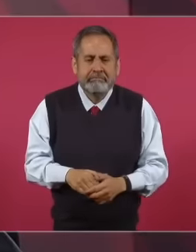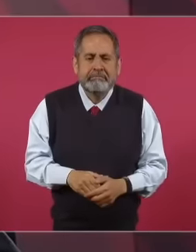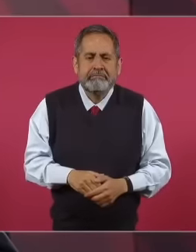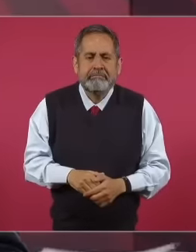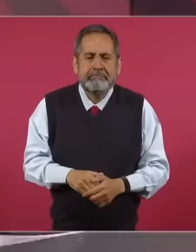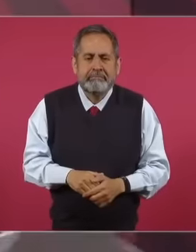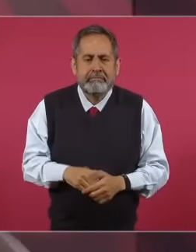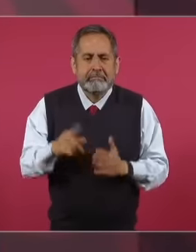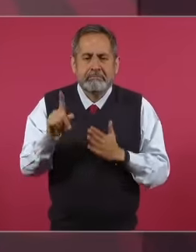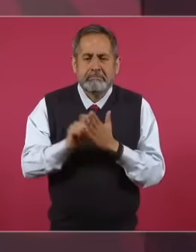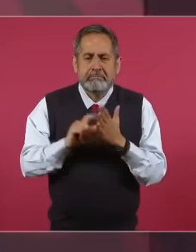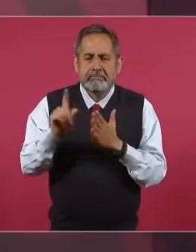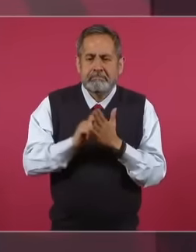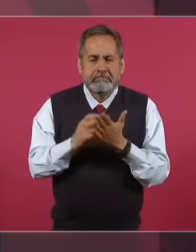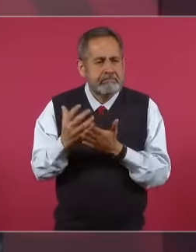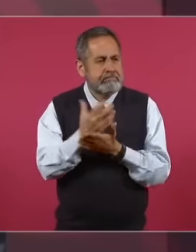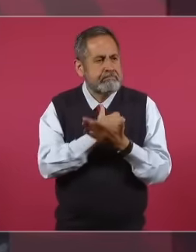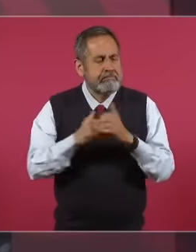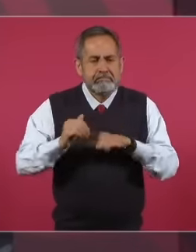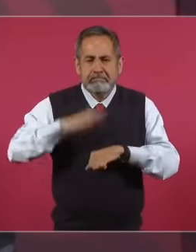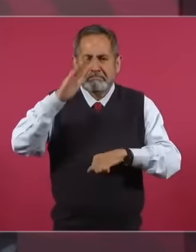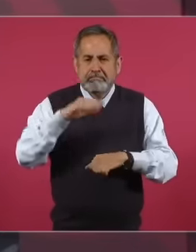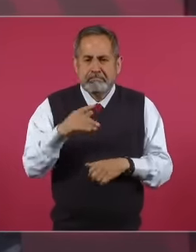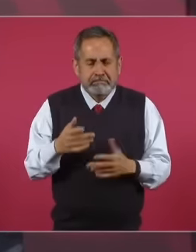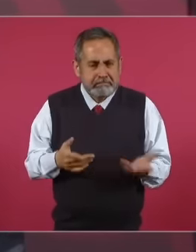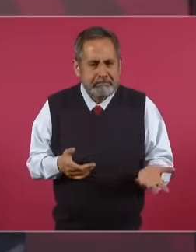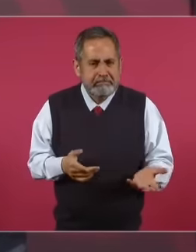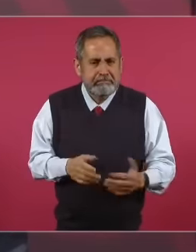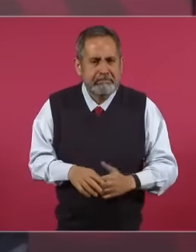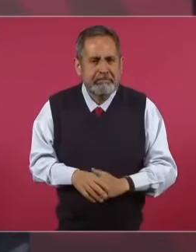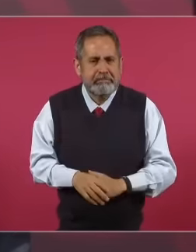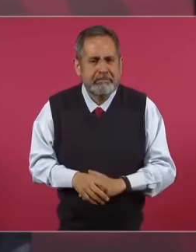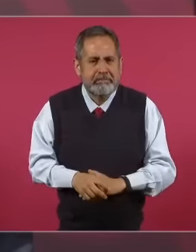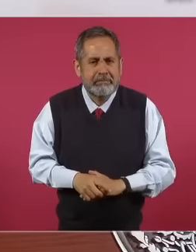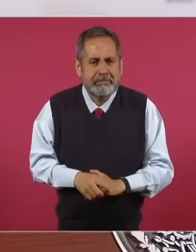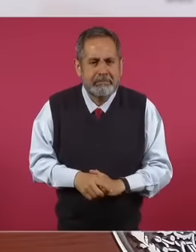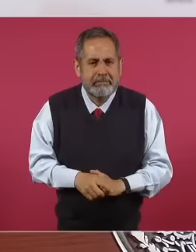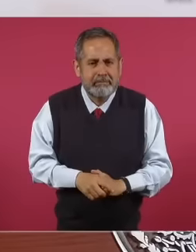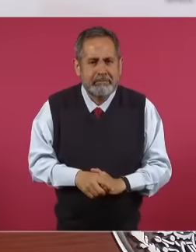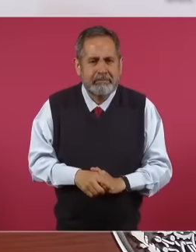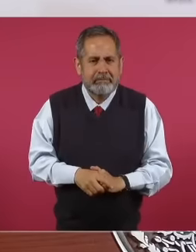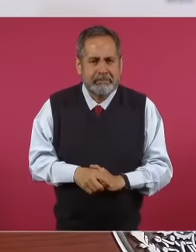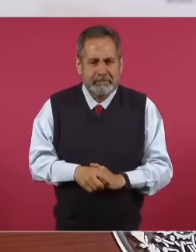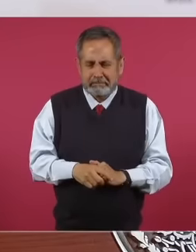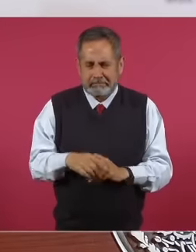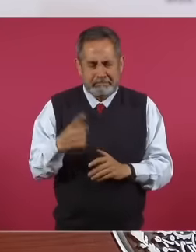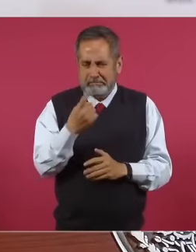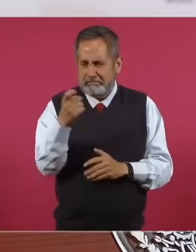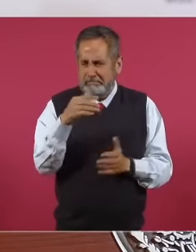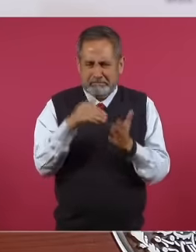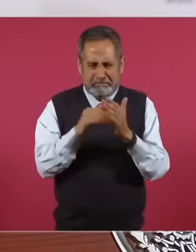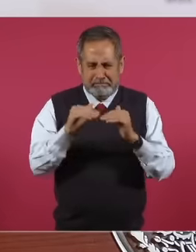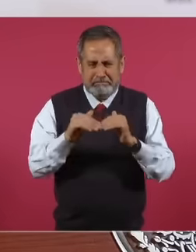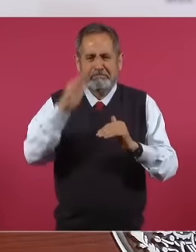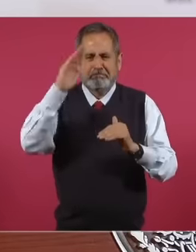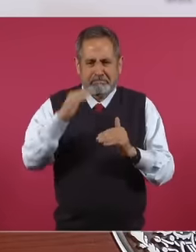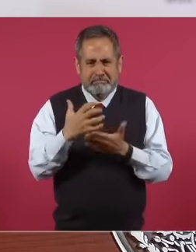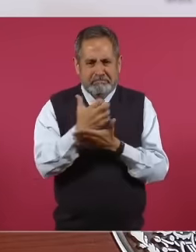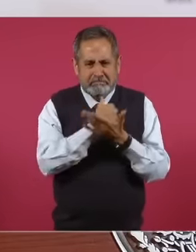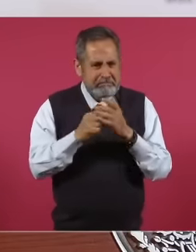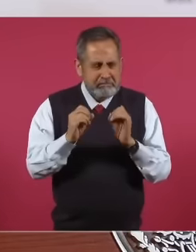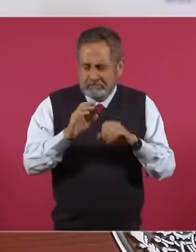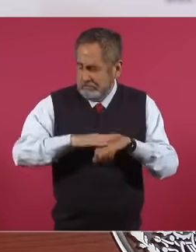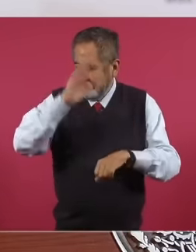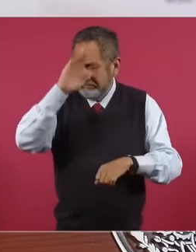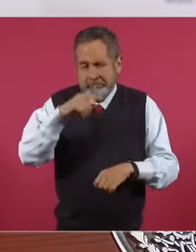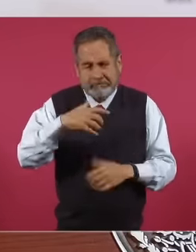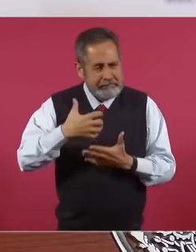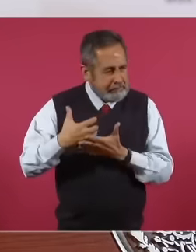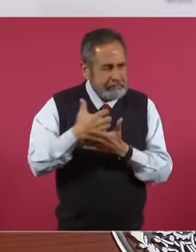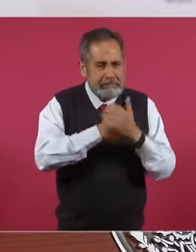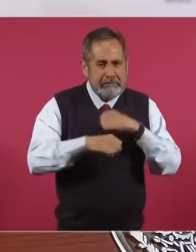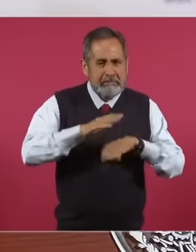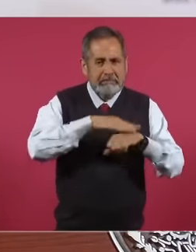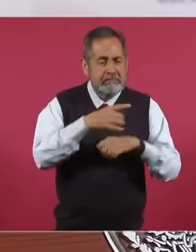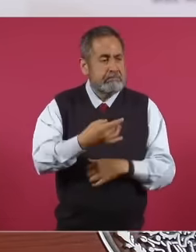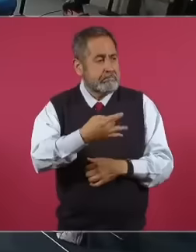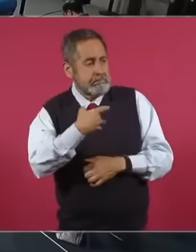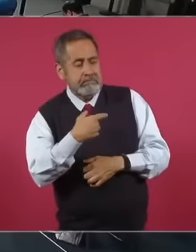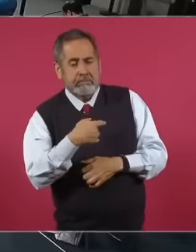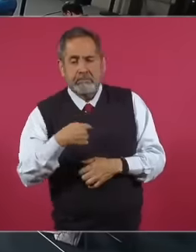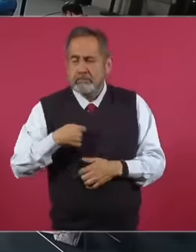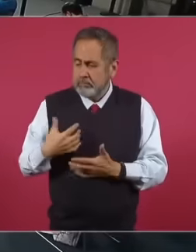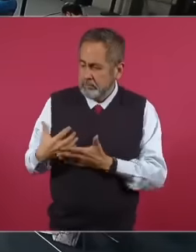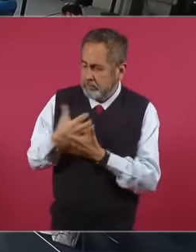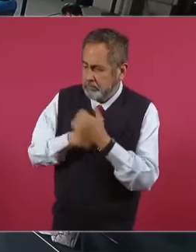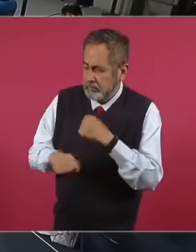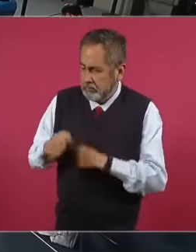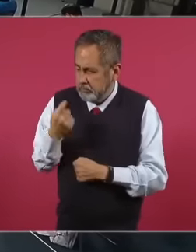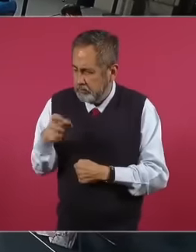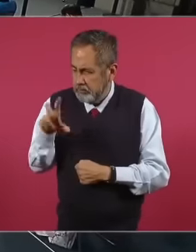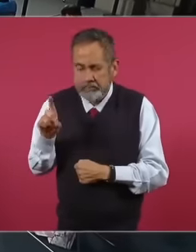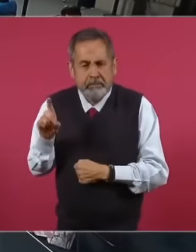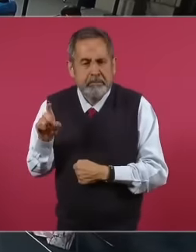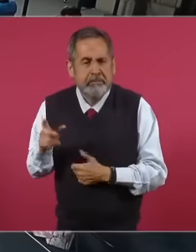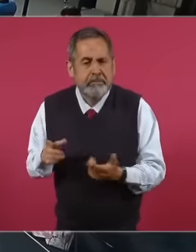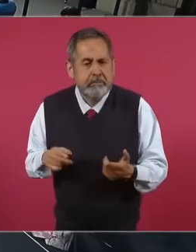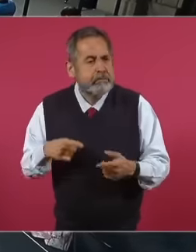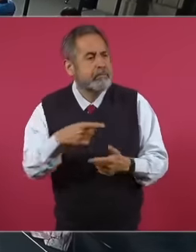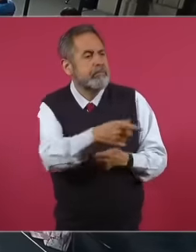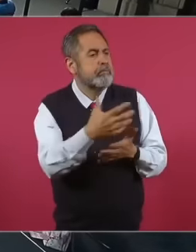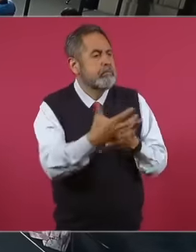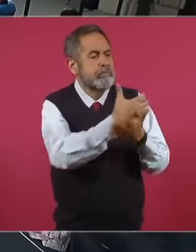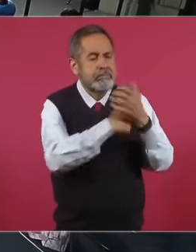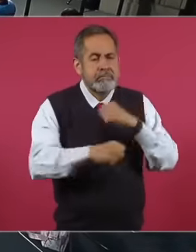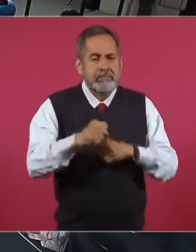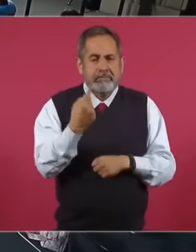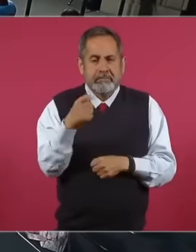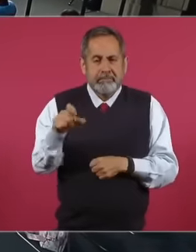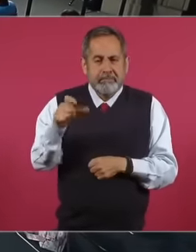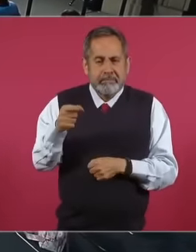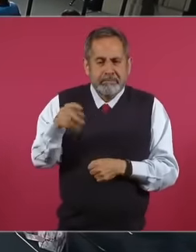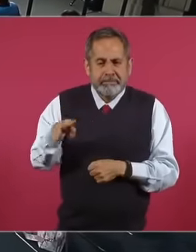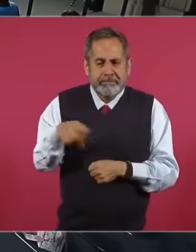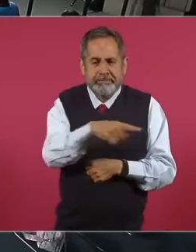monthly minimum and even more than that I earn 130 they could earn 129 and They do not violate the